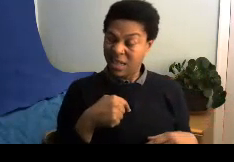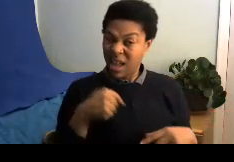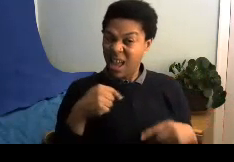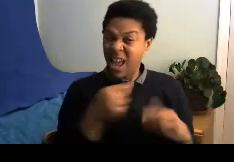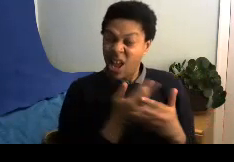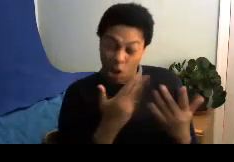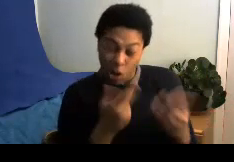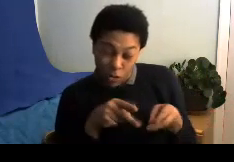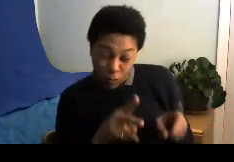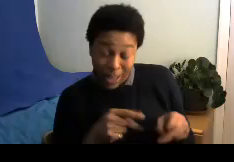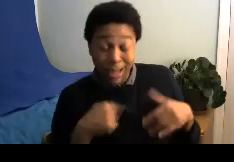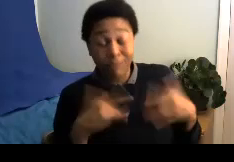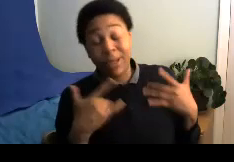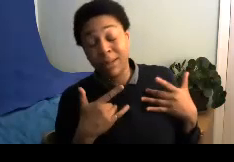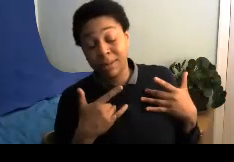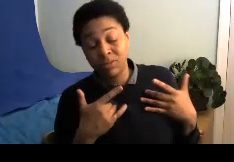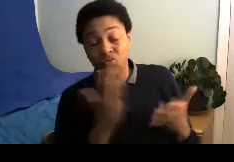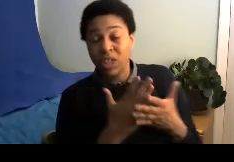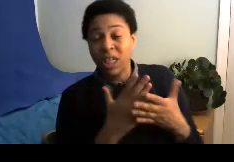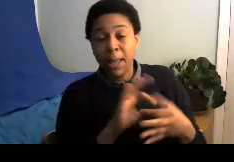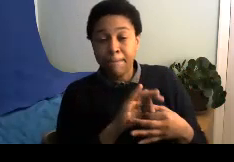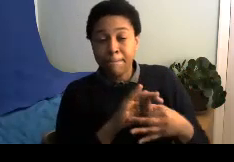sort of judge it subjectively, objectively, even though I was